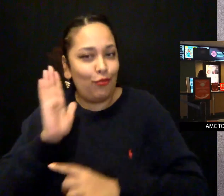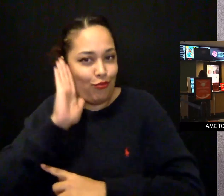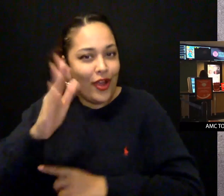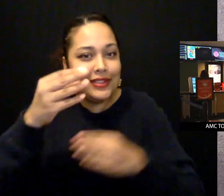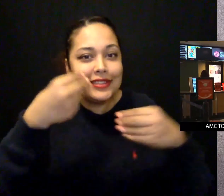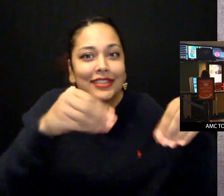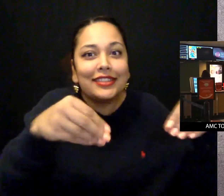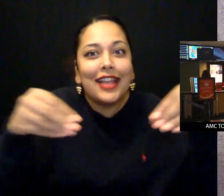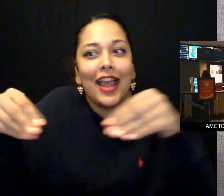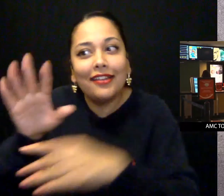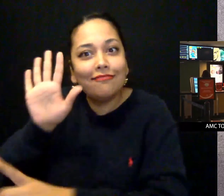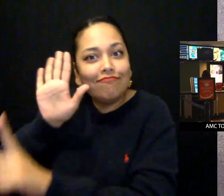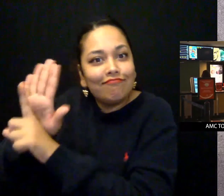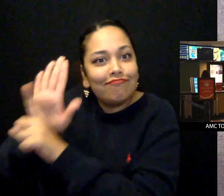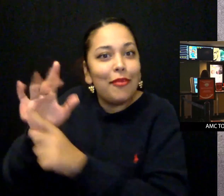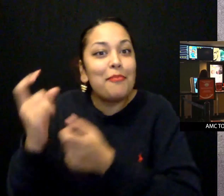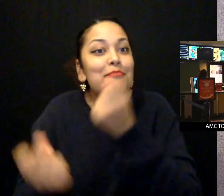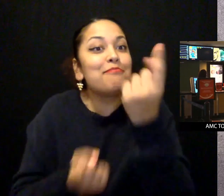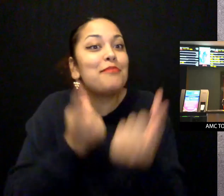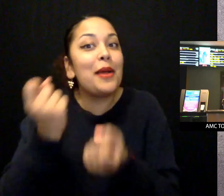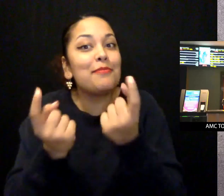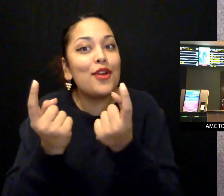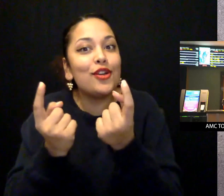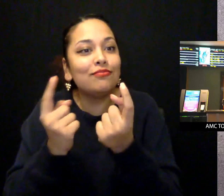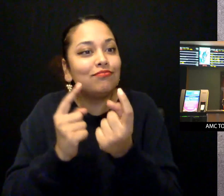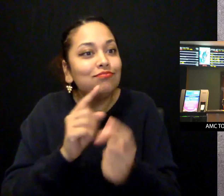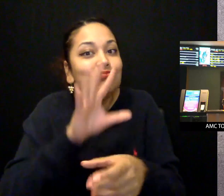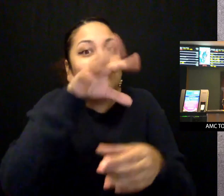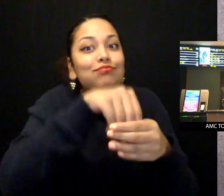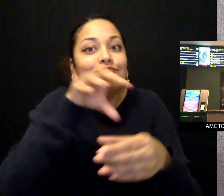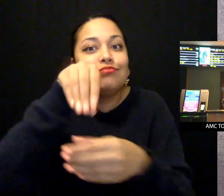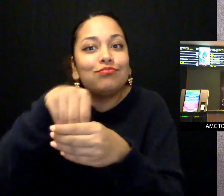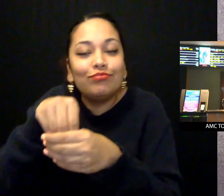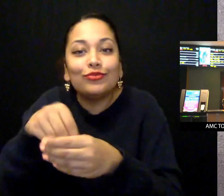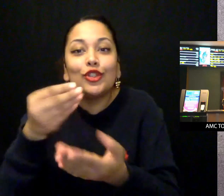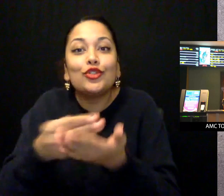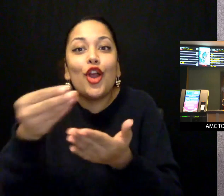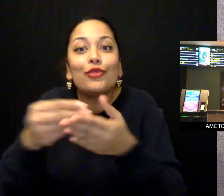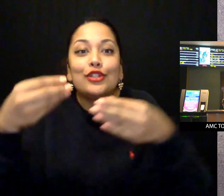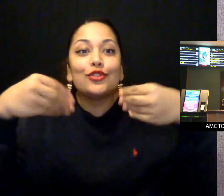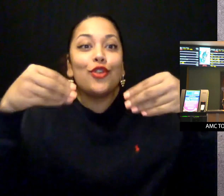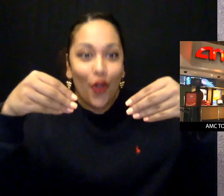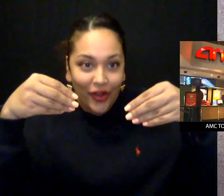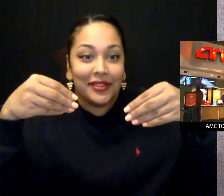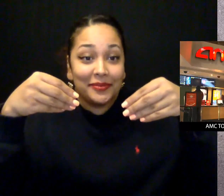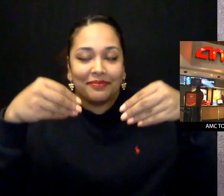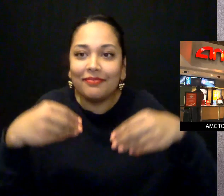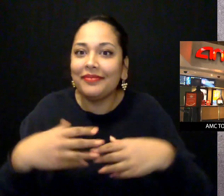starting next year AMC theaters will sell its popcorn in supermarkets